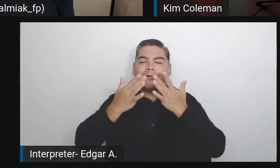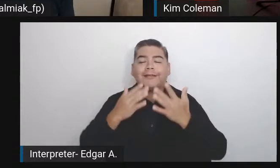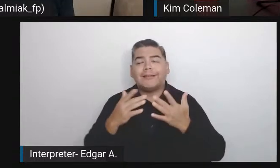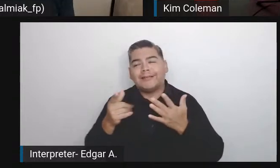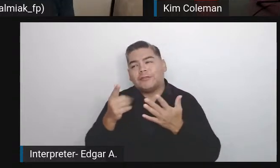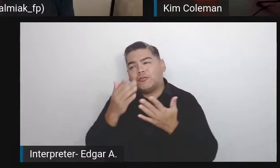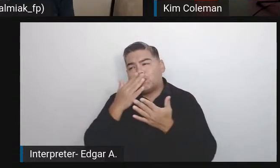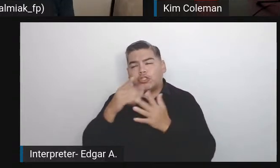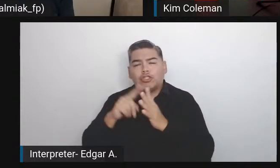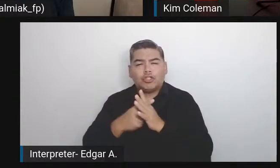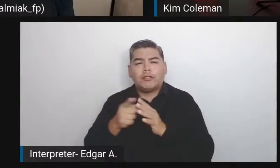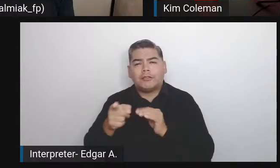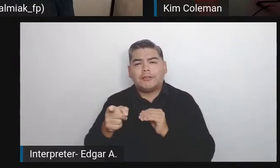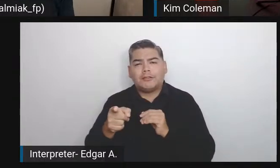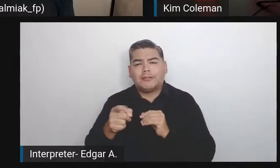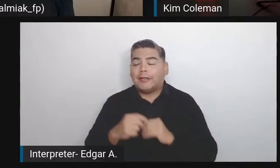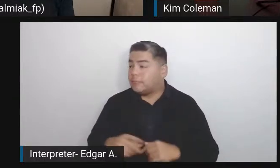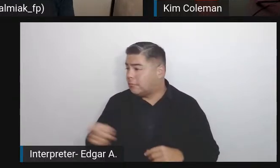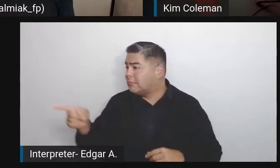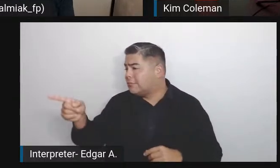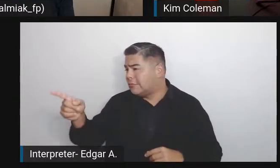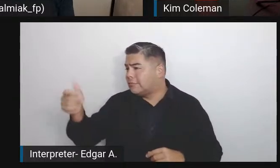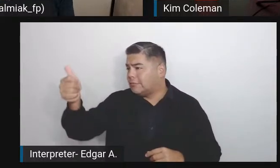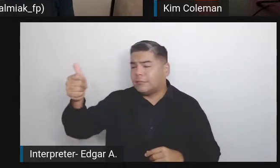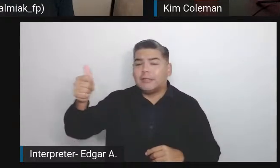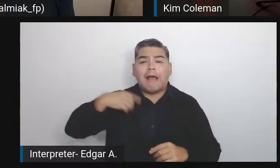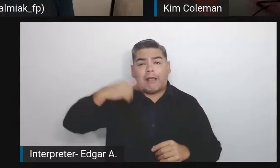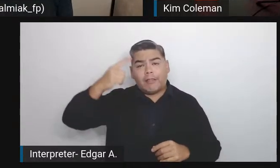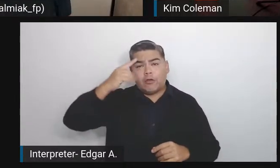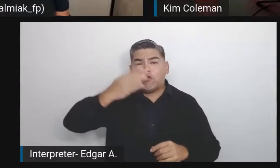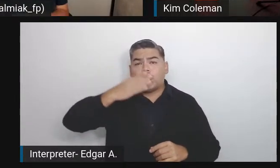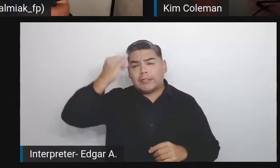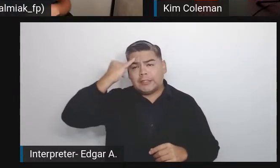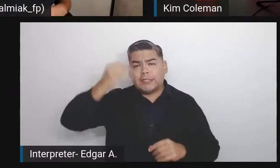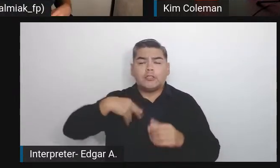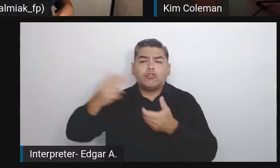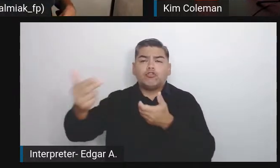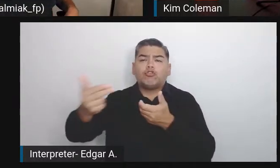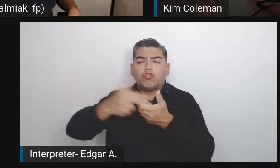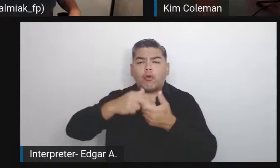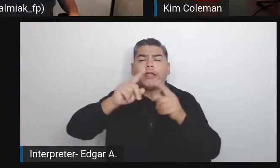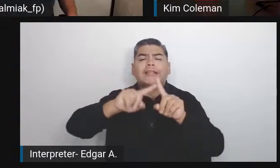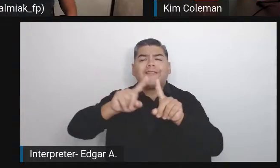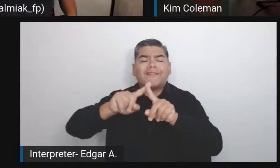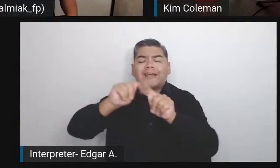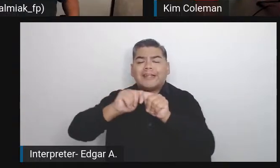WordPress is the most friendly to start with. ≫: I agree.